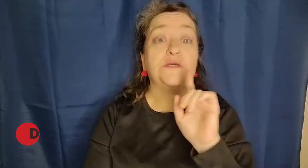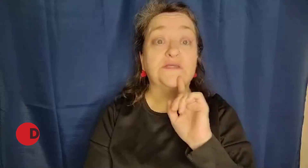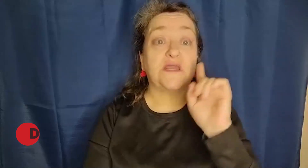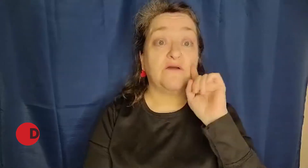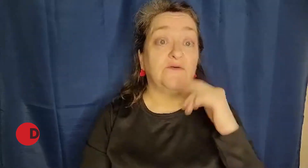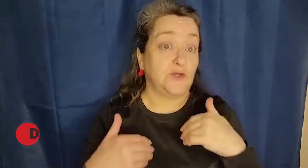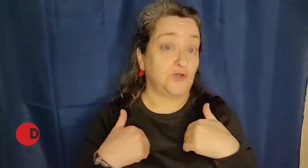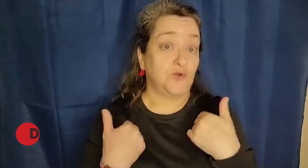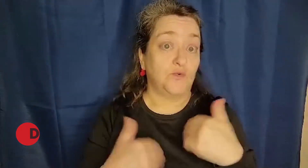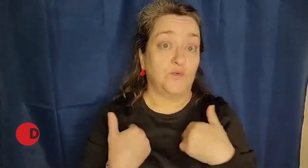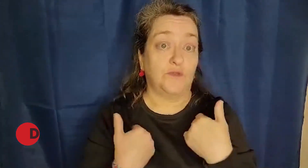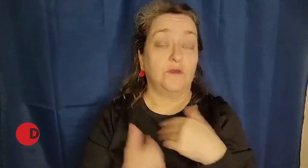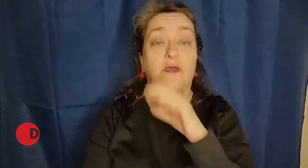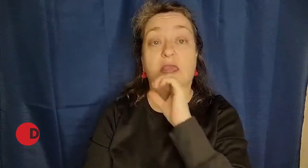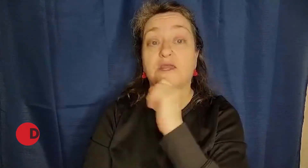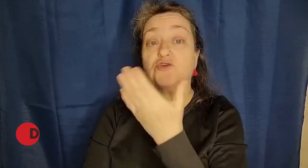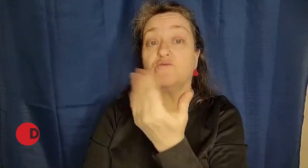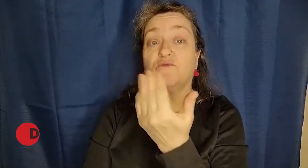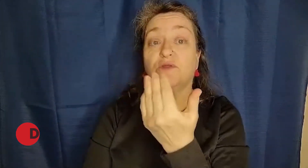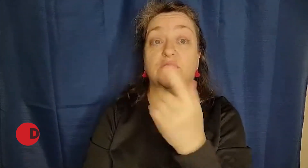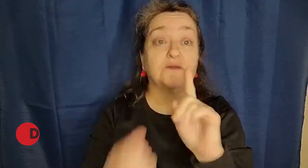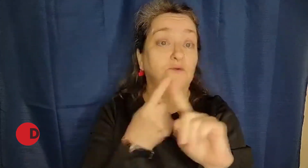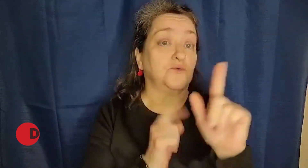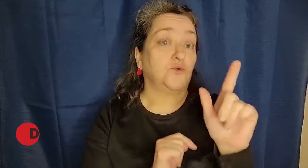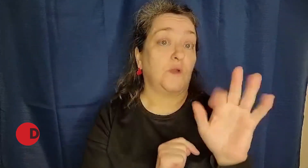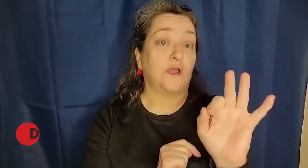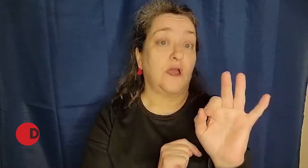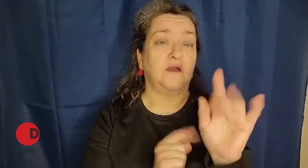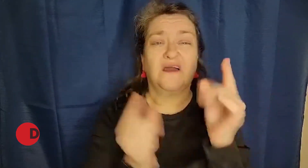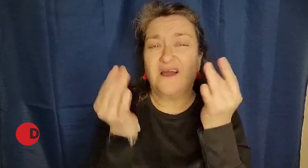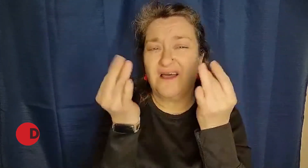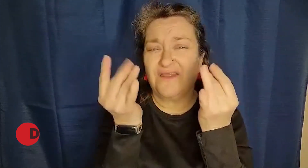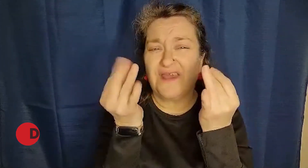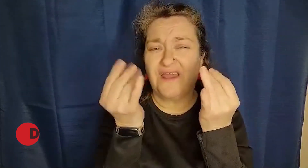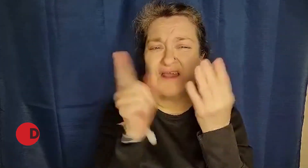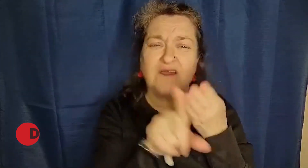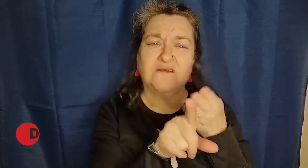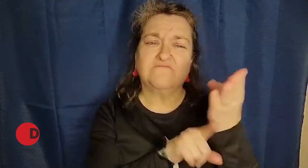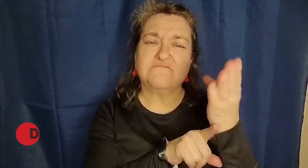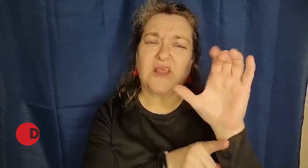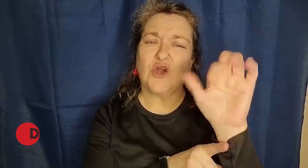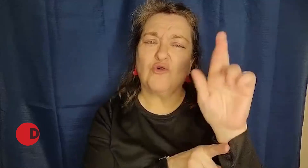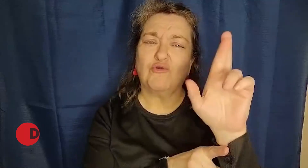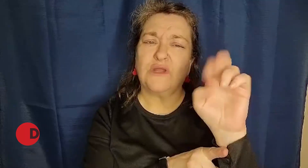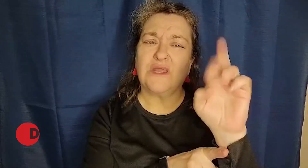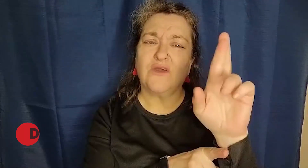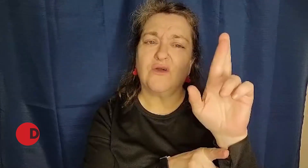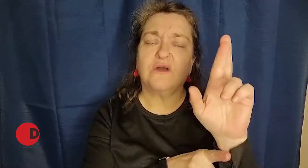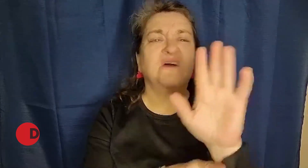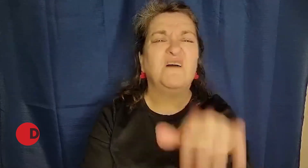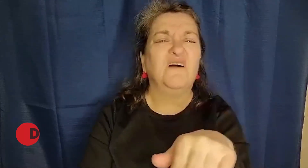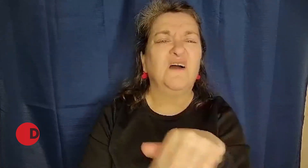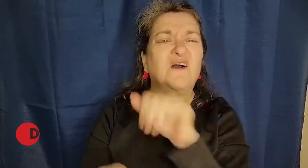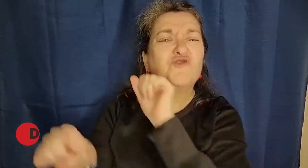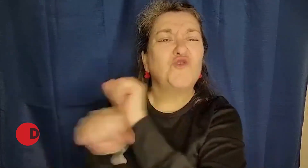Deaf Youths from age 15 to 29 who are thinking about careers.